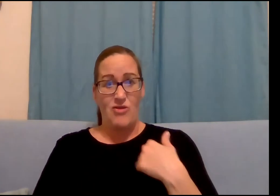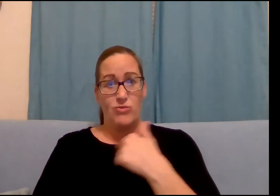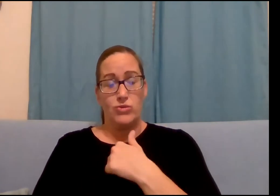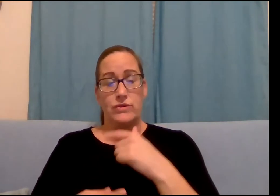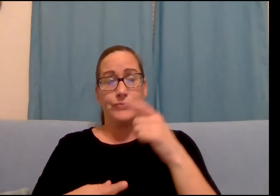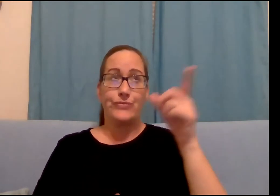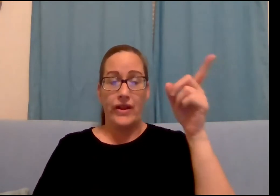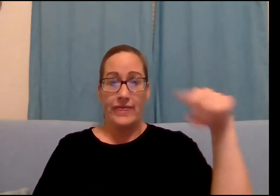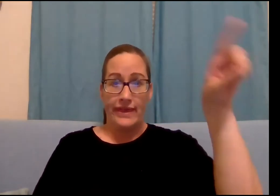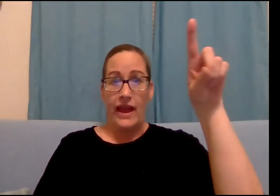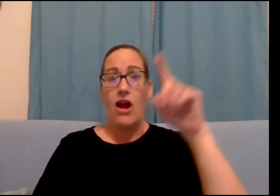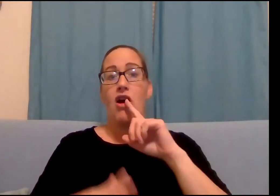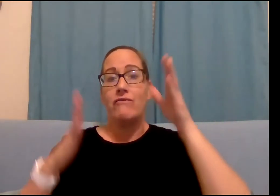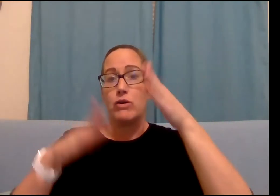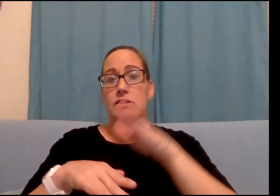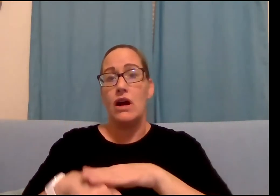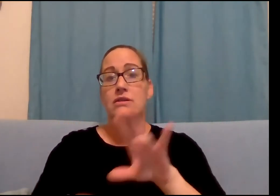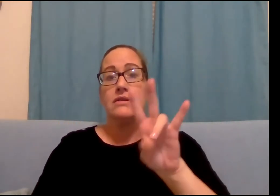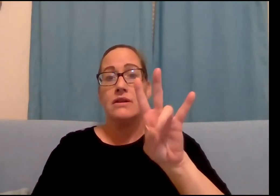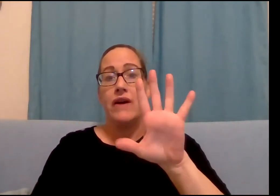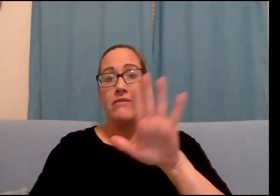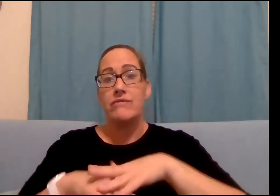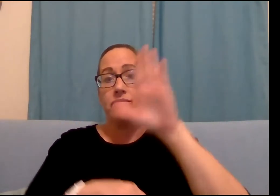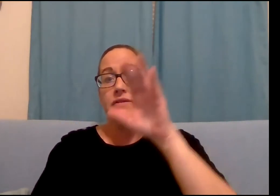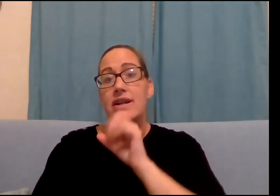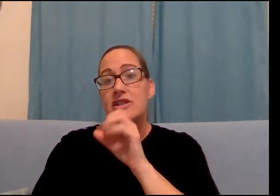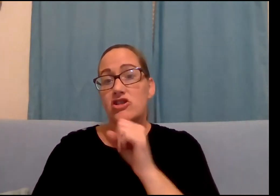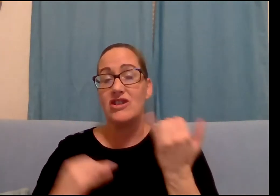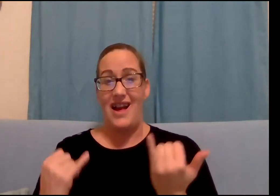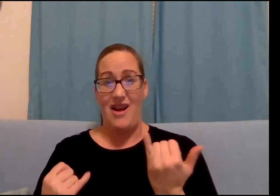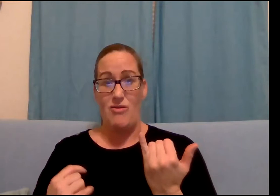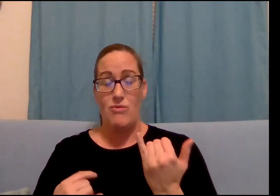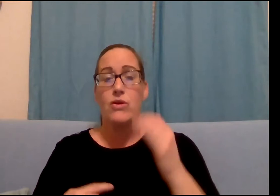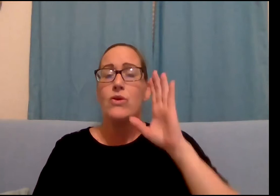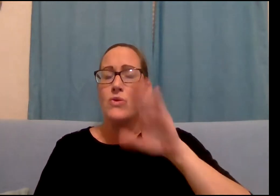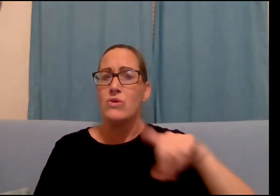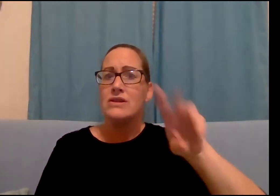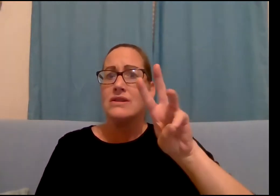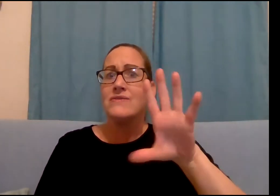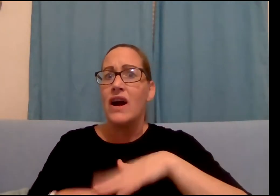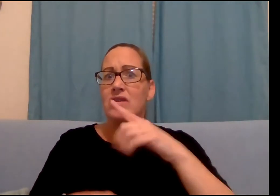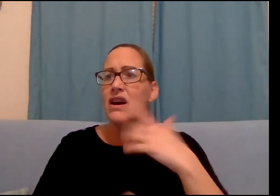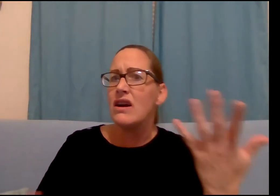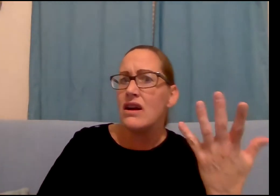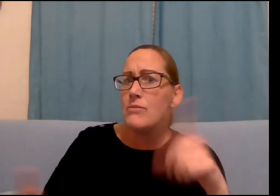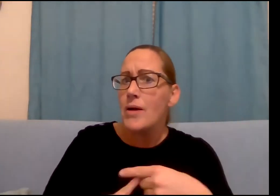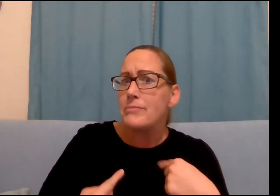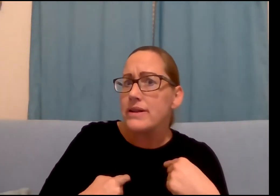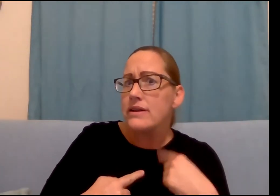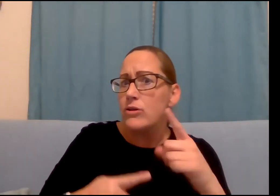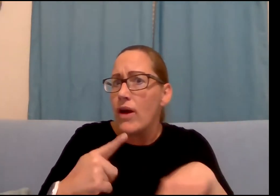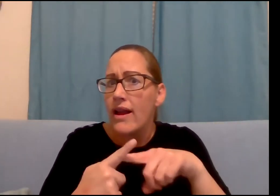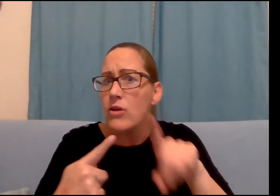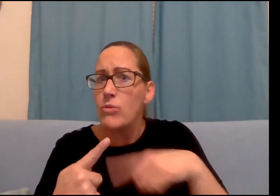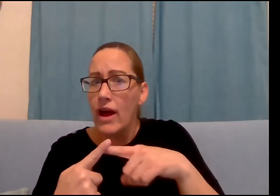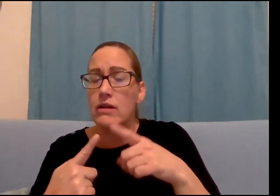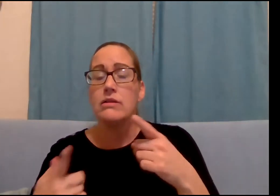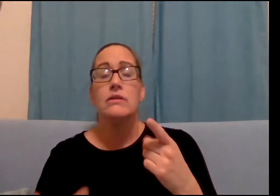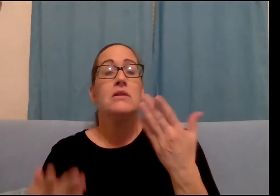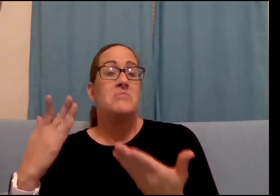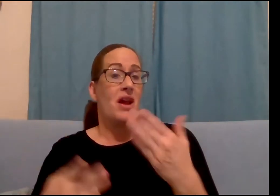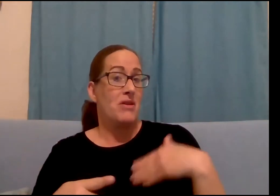Now, we--They are focused on those who are at age of 75 and up. I know you may say, what about us--the 65 and older and when?